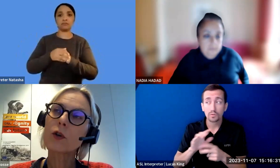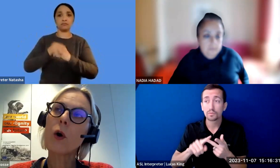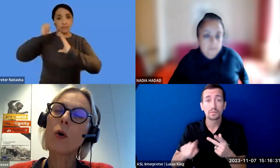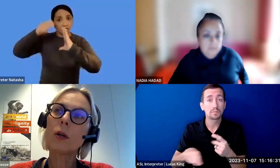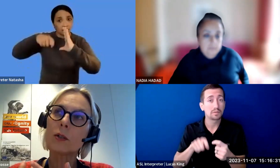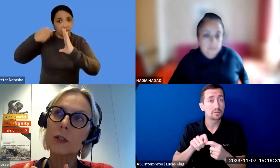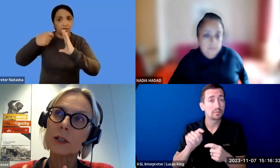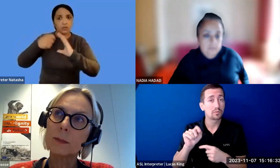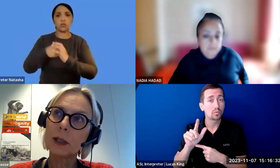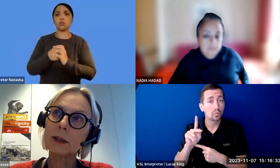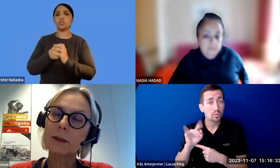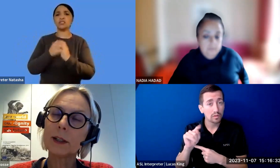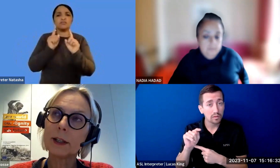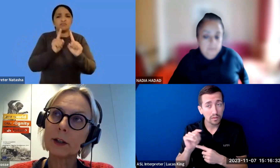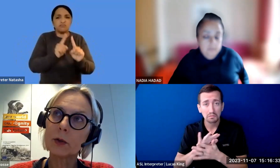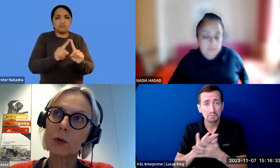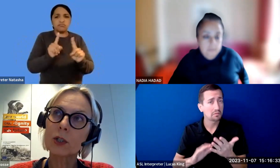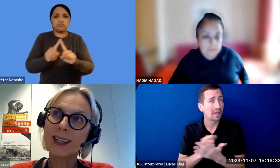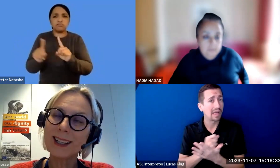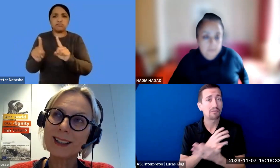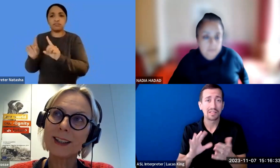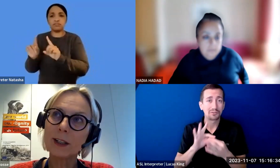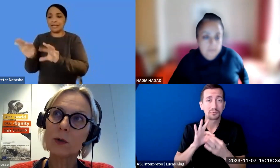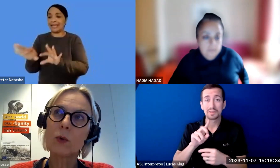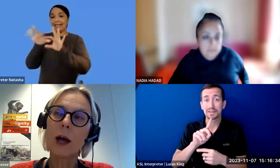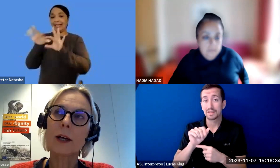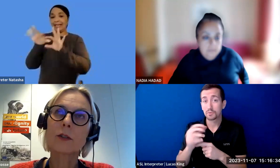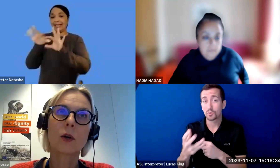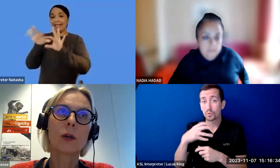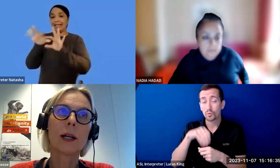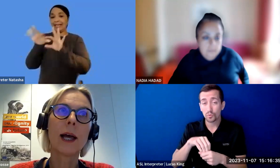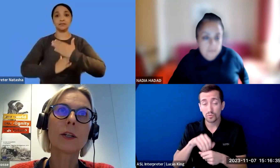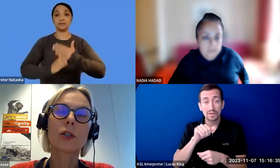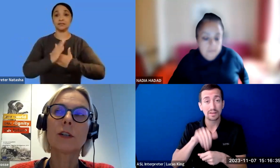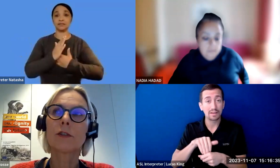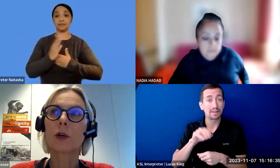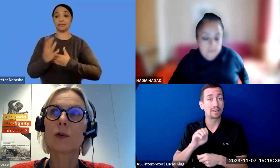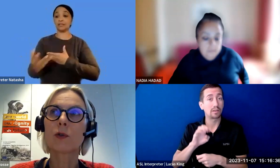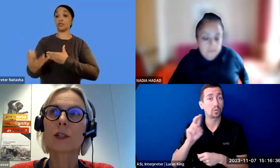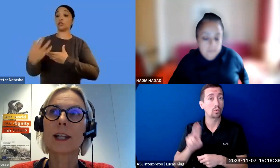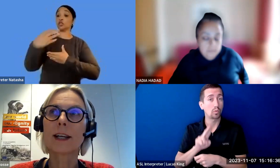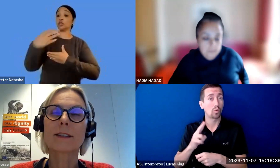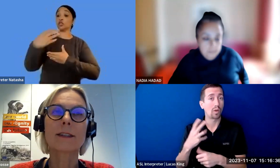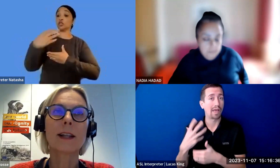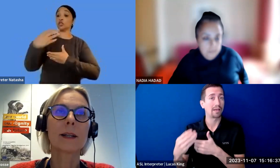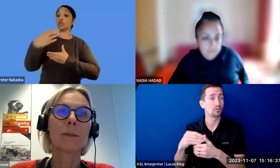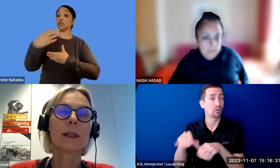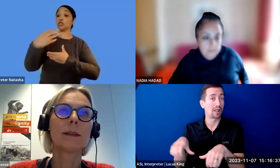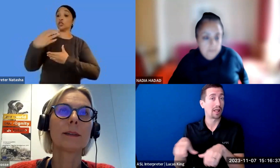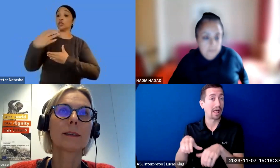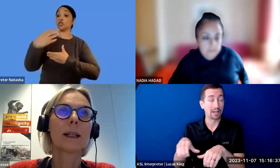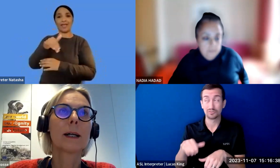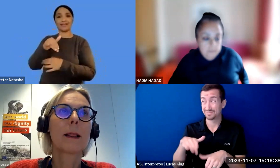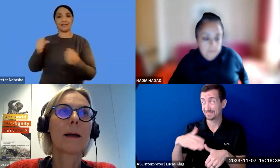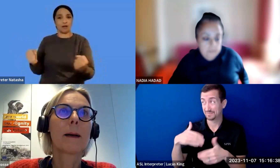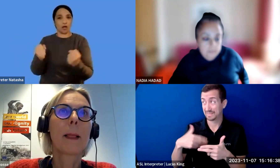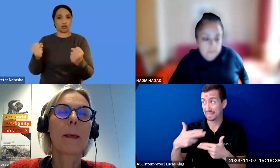this is all on disability inclusion in EU external action. If we go to the next slide, please.